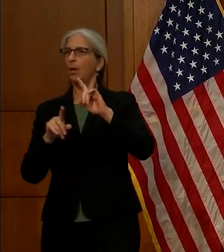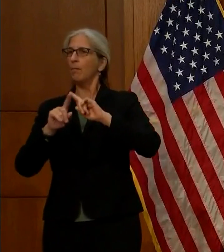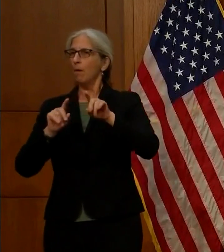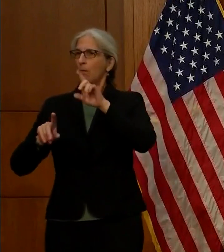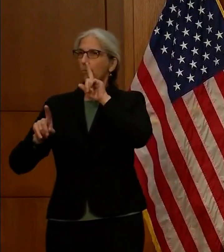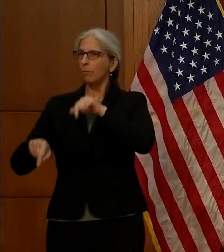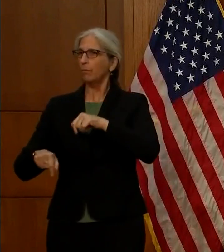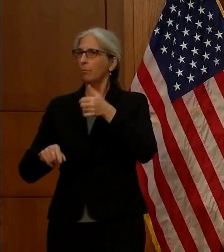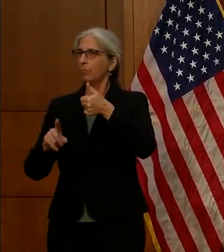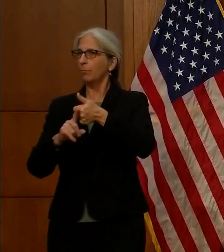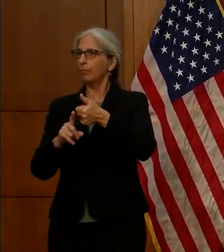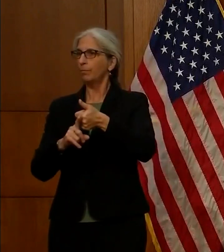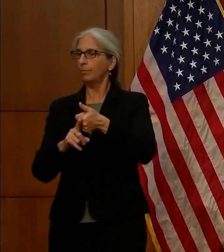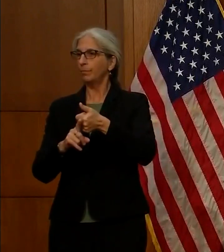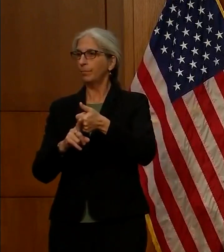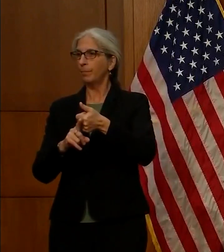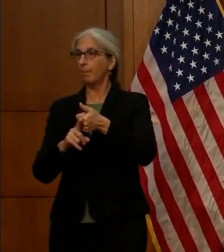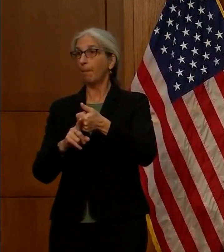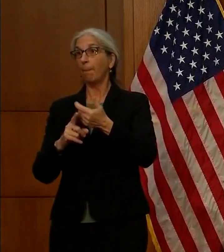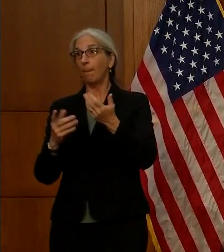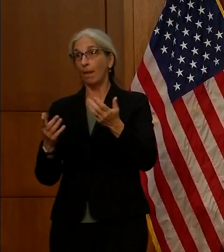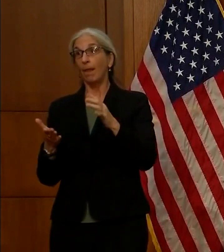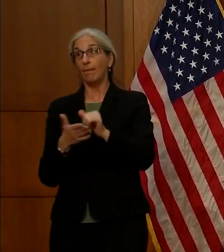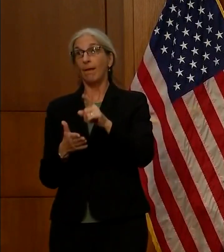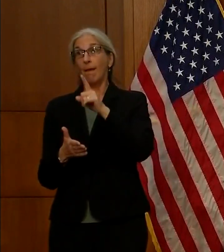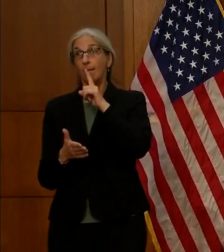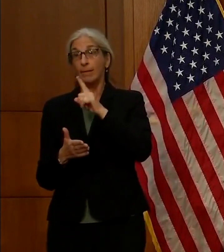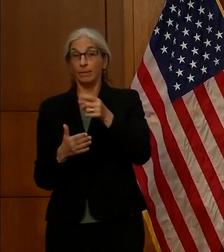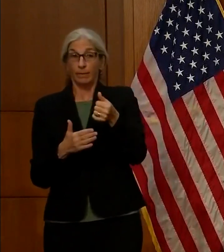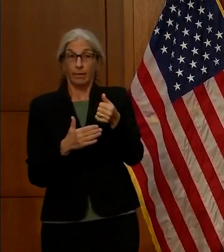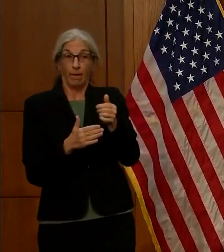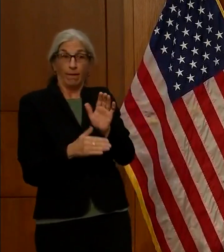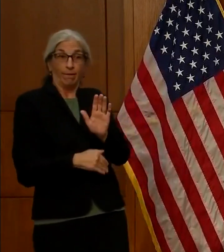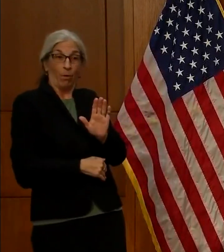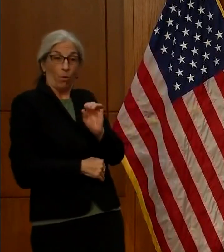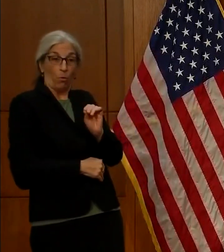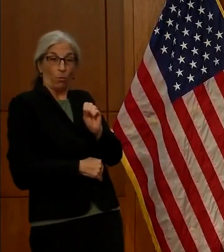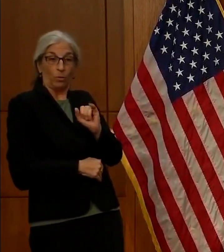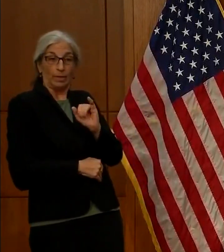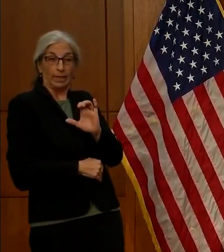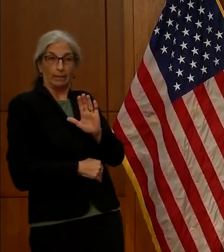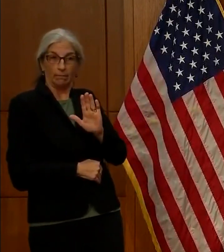SESSION WE'RE GONNA PREPARE SOME LEGISLATION- BUT THE